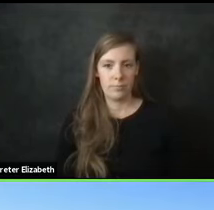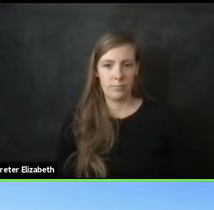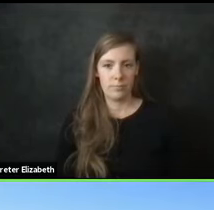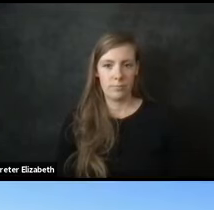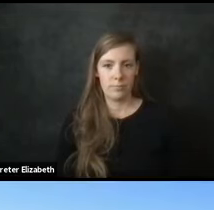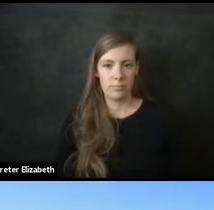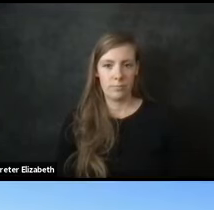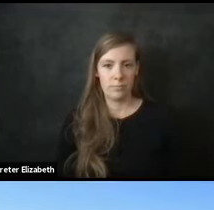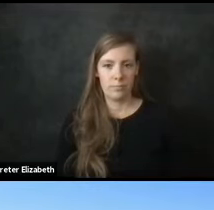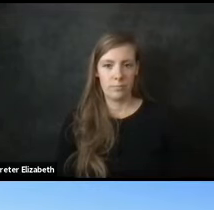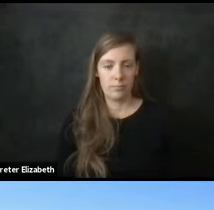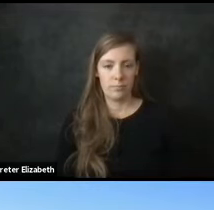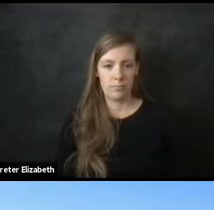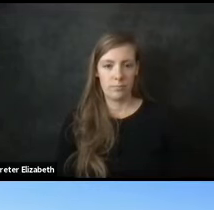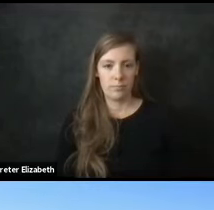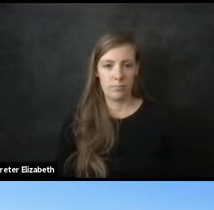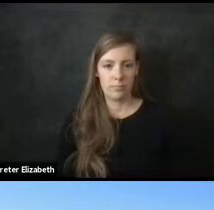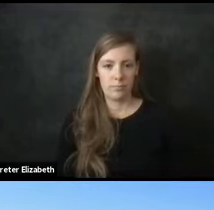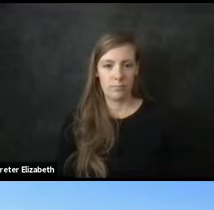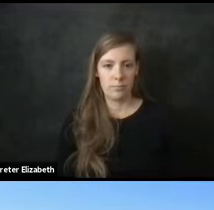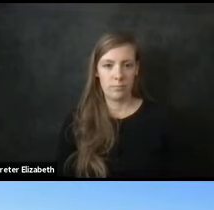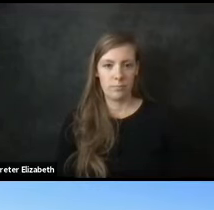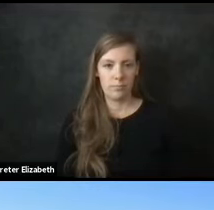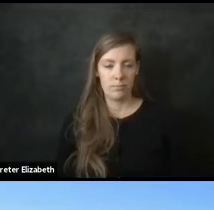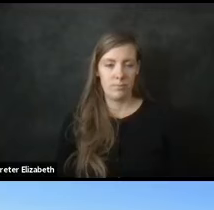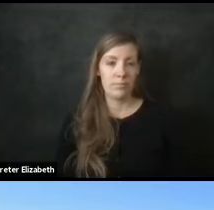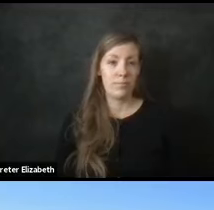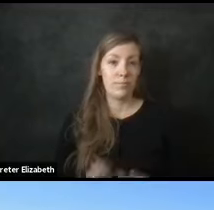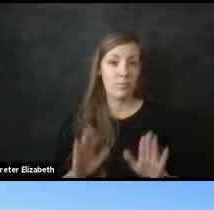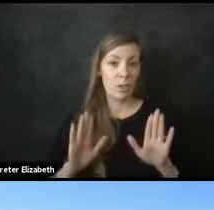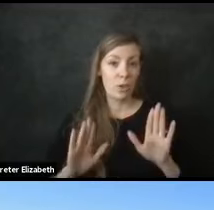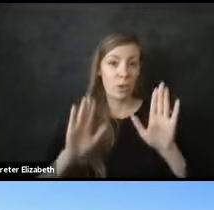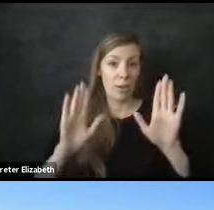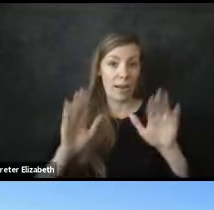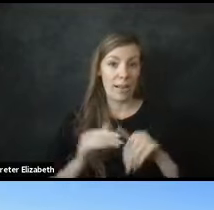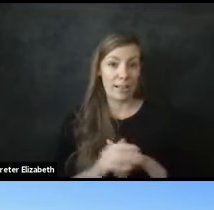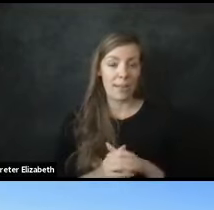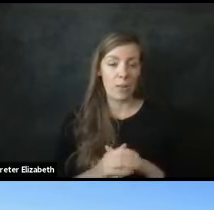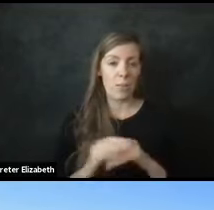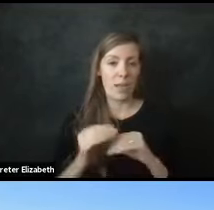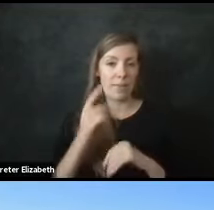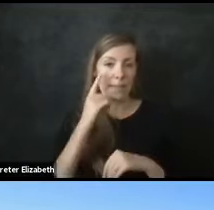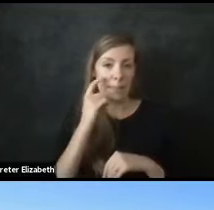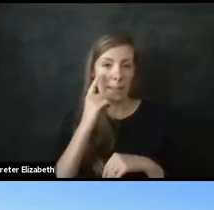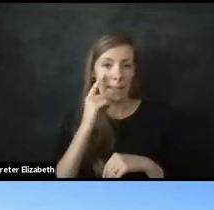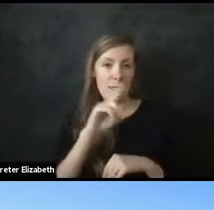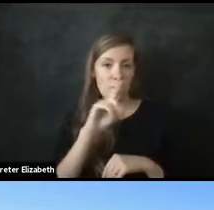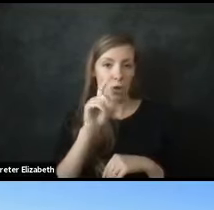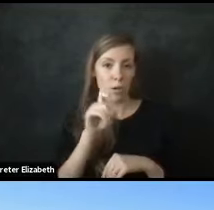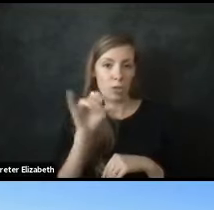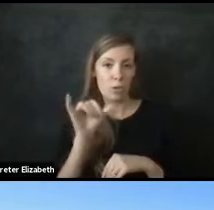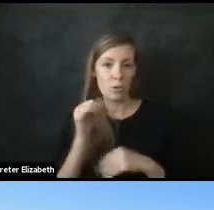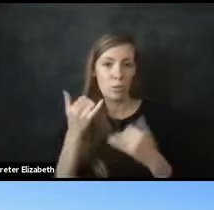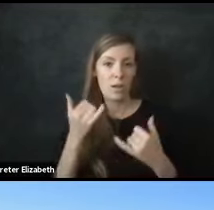Great. And this is a little more speculative, but right now we're looking at five to eleven.